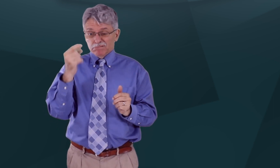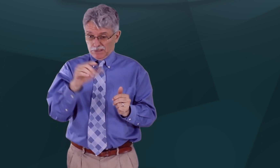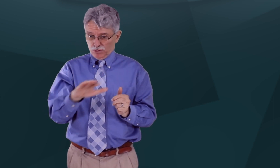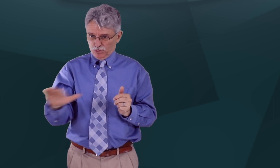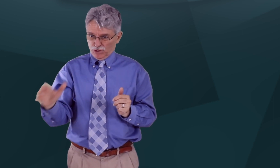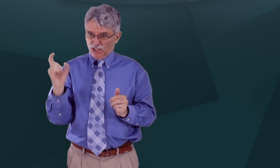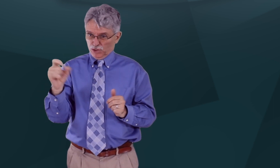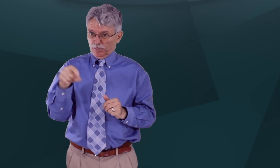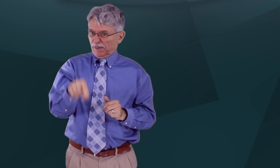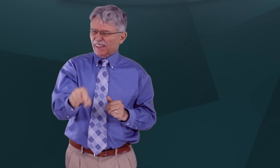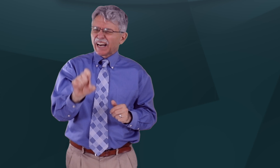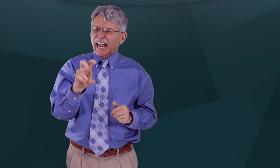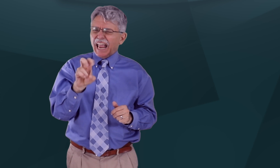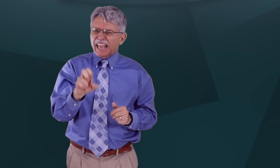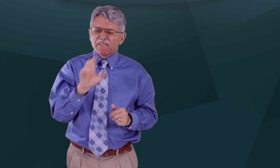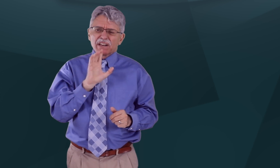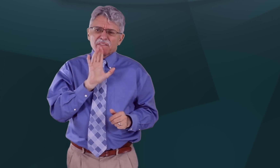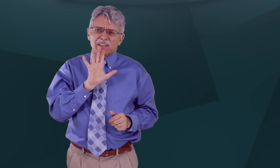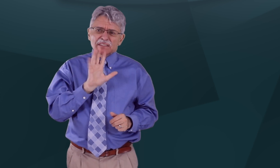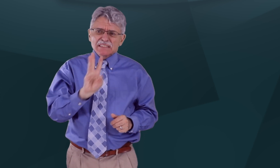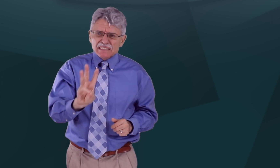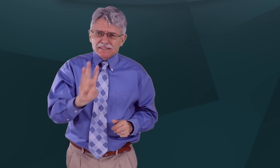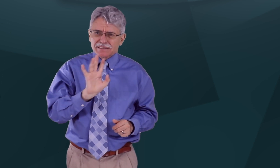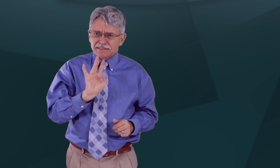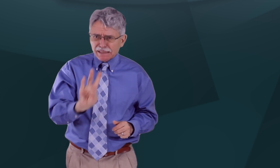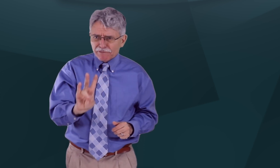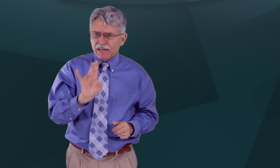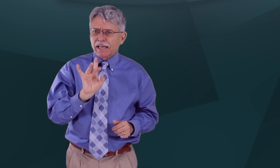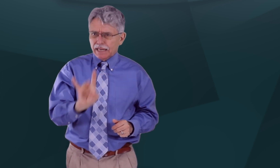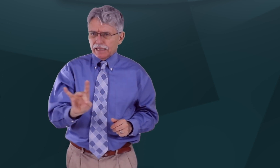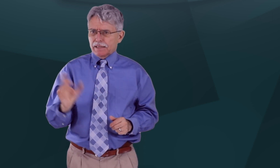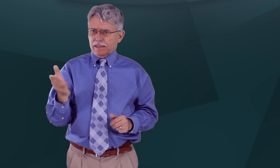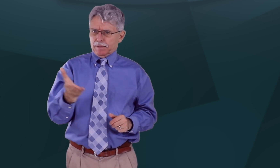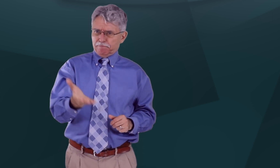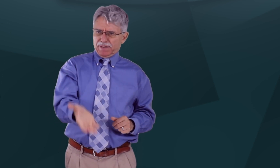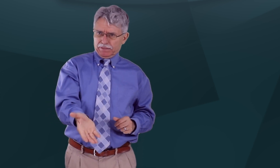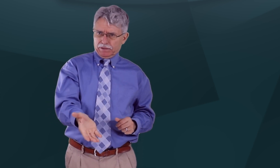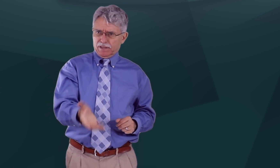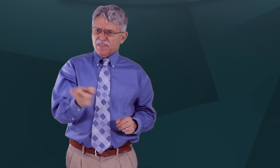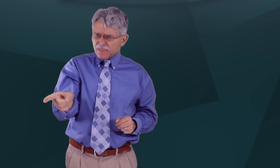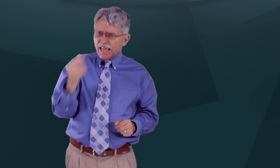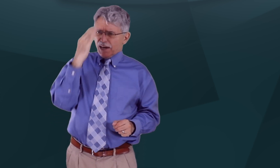you know, the child has to be there, even if they're only six or seven or eight year old. Have them be there.